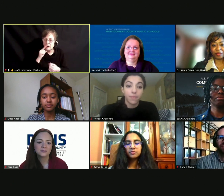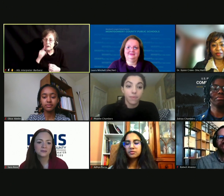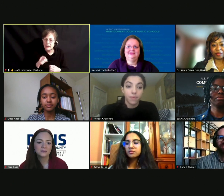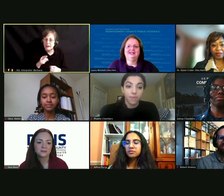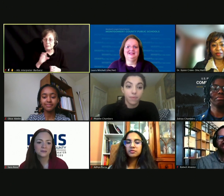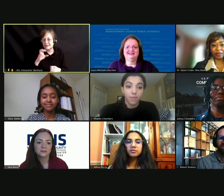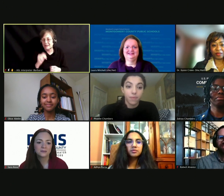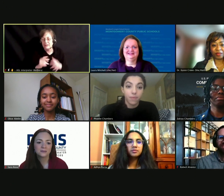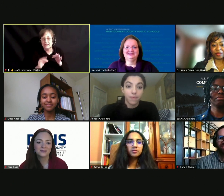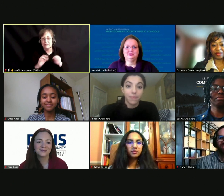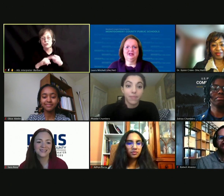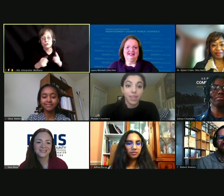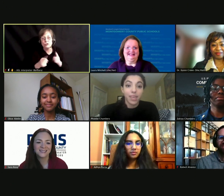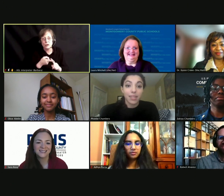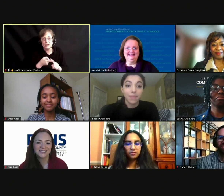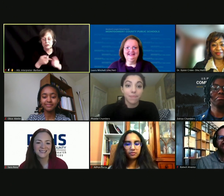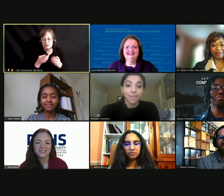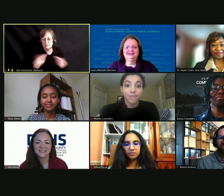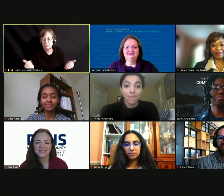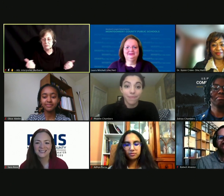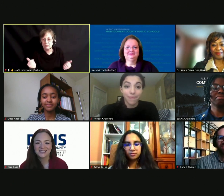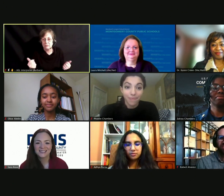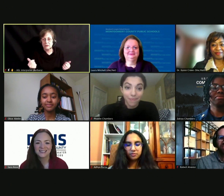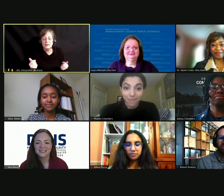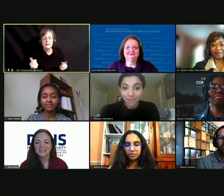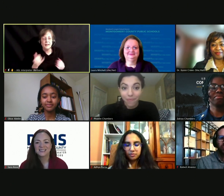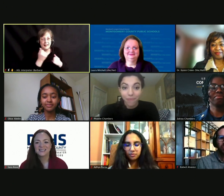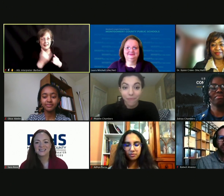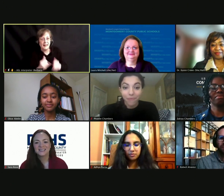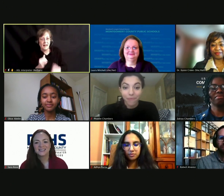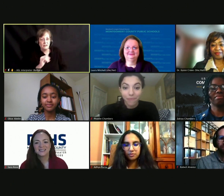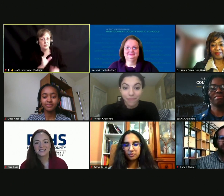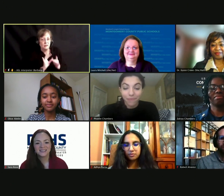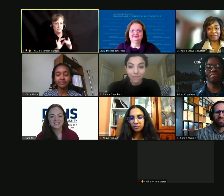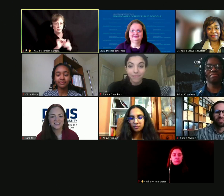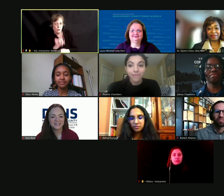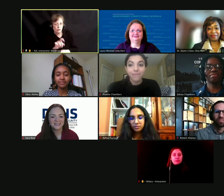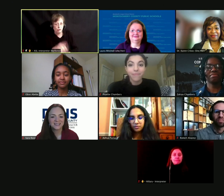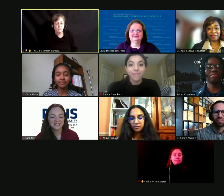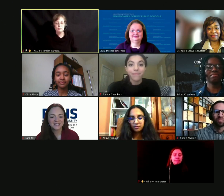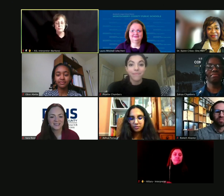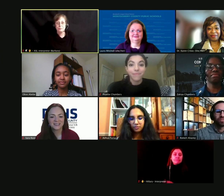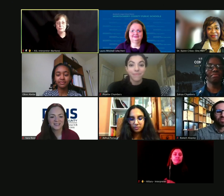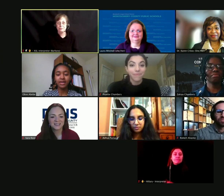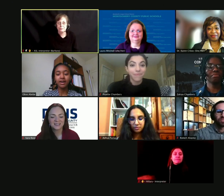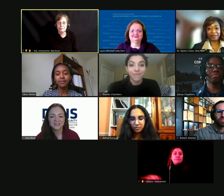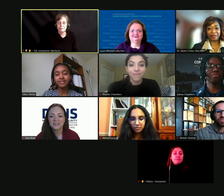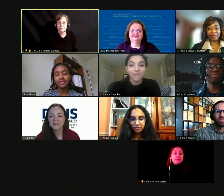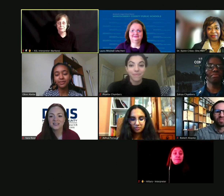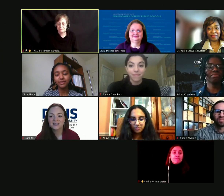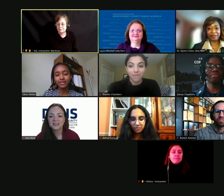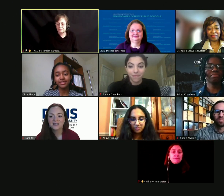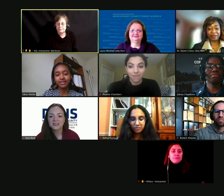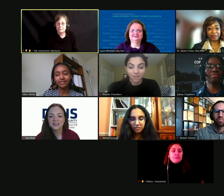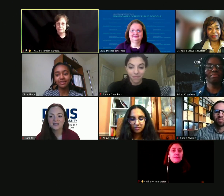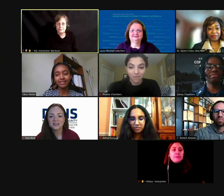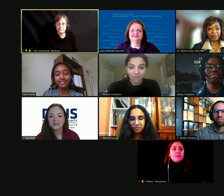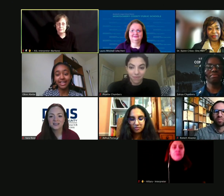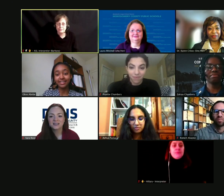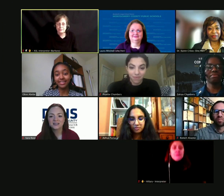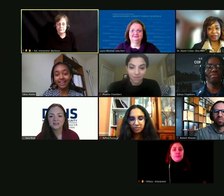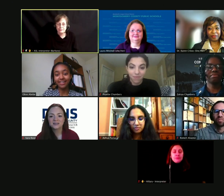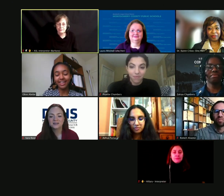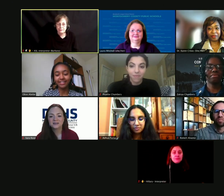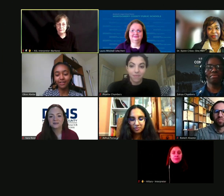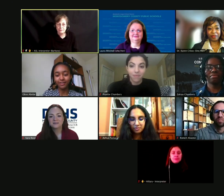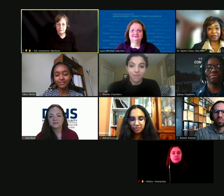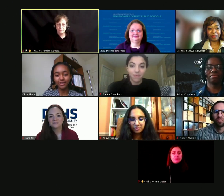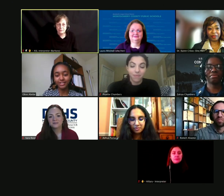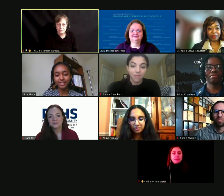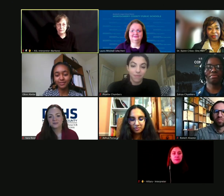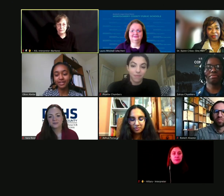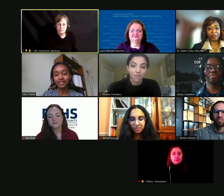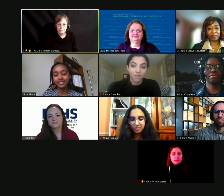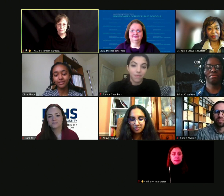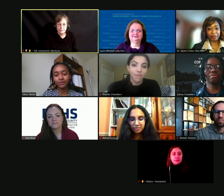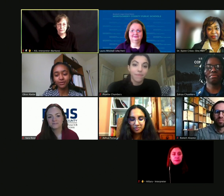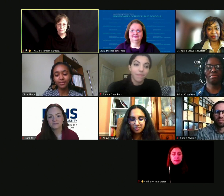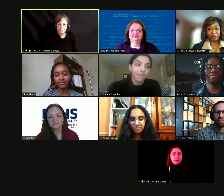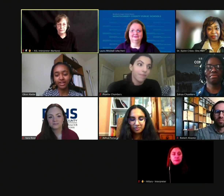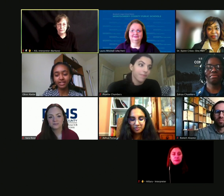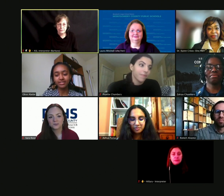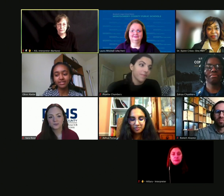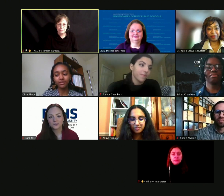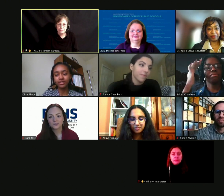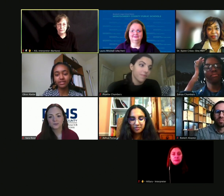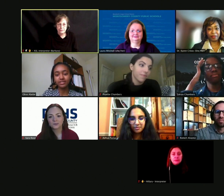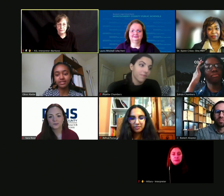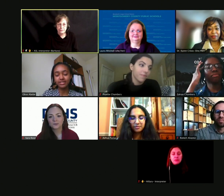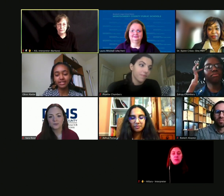I HAVE DONE EXACTLY THAT LOST FRIENDSHIPS BECAUSE I TOLD MY FRIENDS NOT ONLY THE STATISTICS